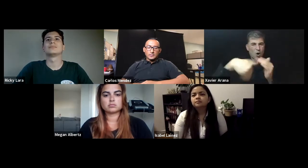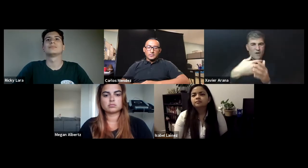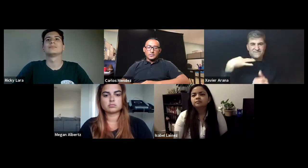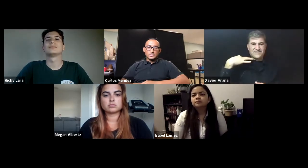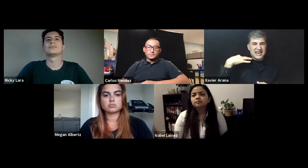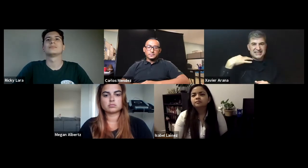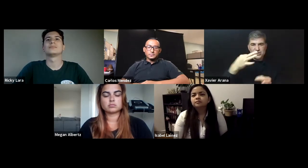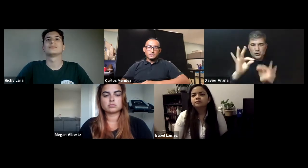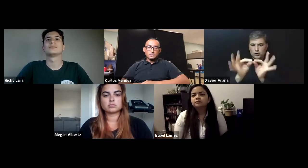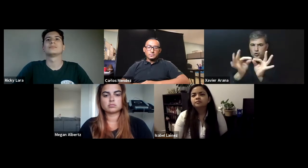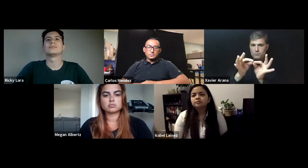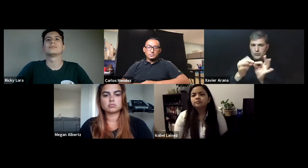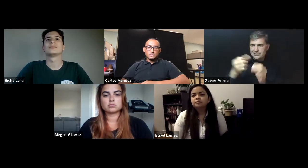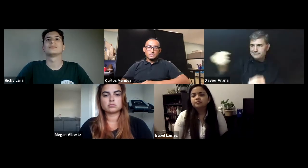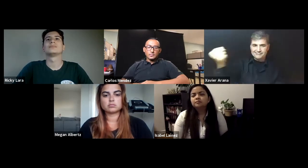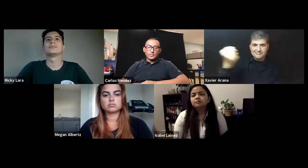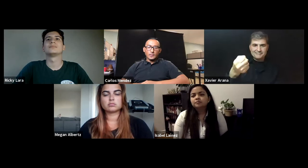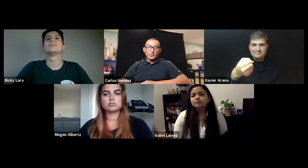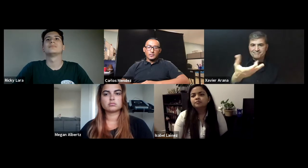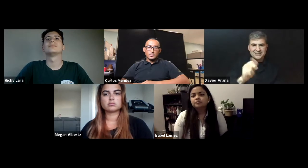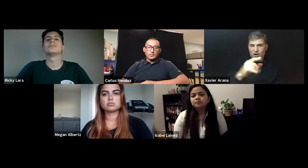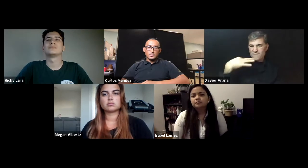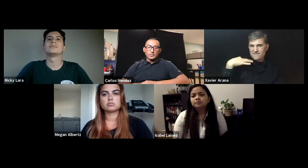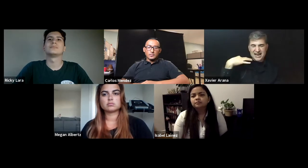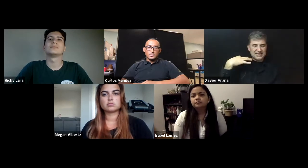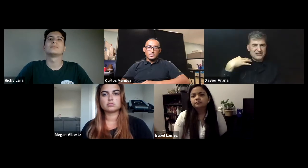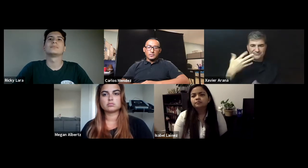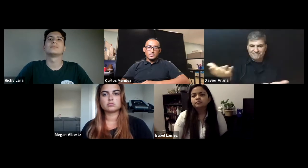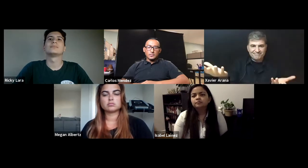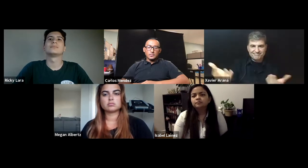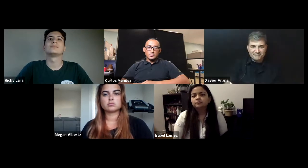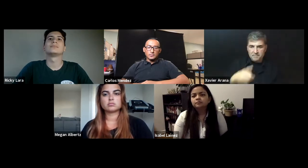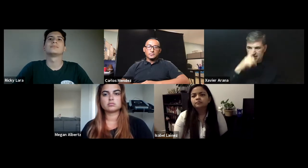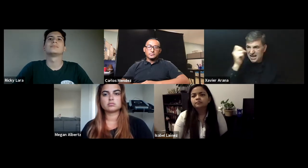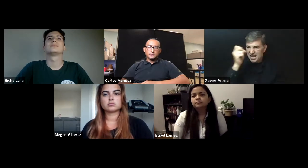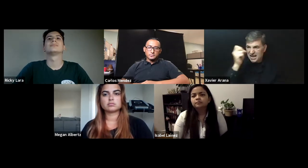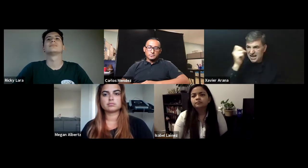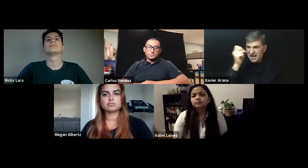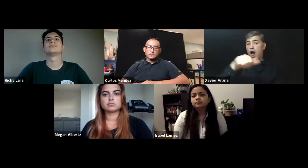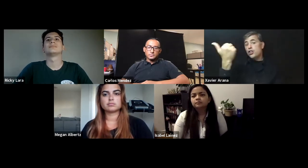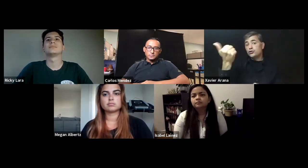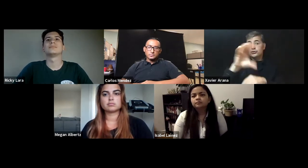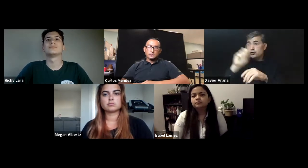I wish it was more. I wish they had more volunteer interpreters.